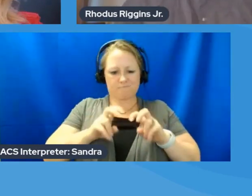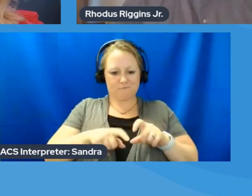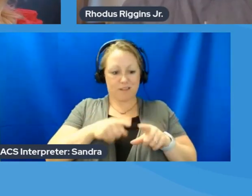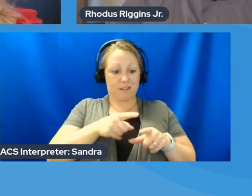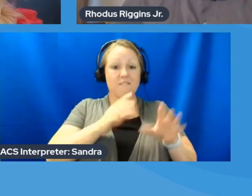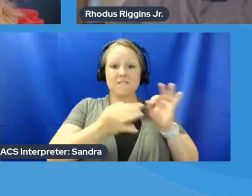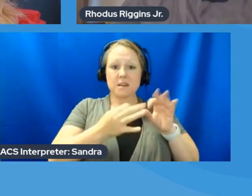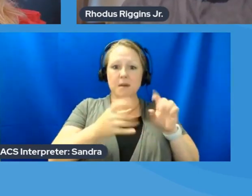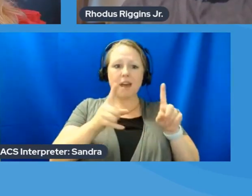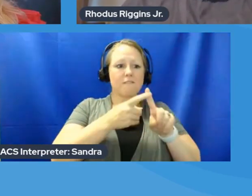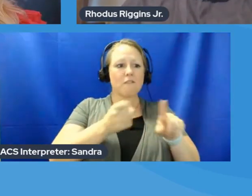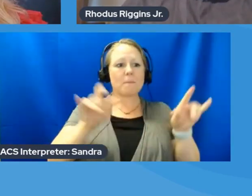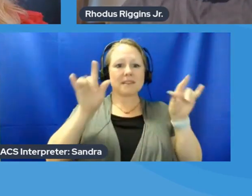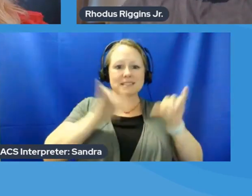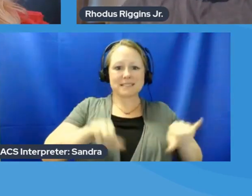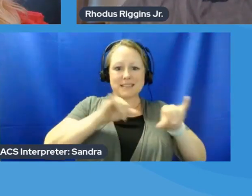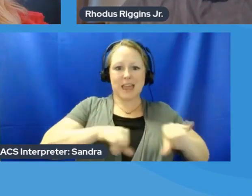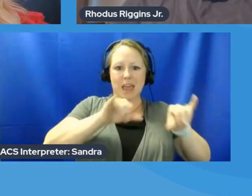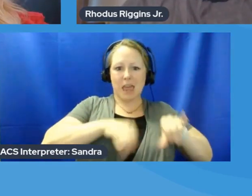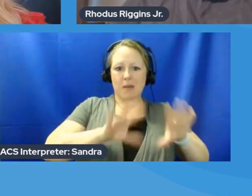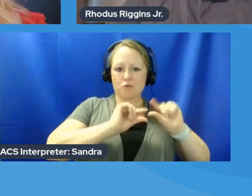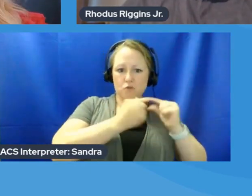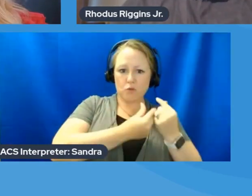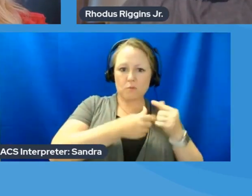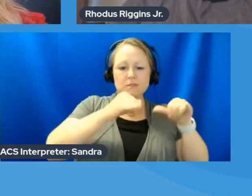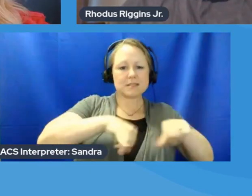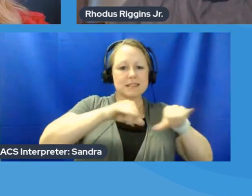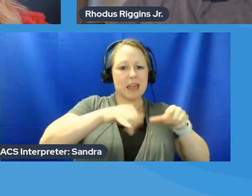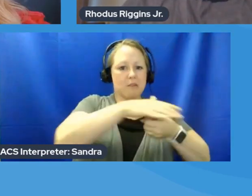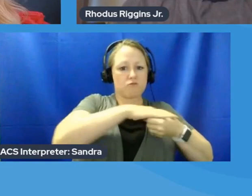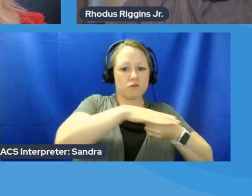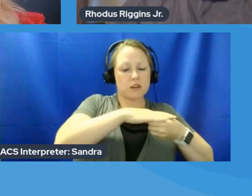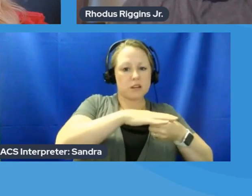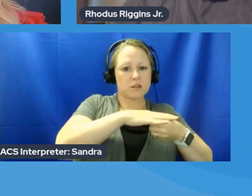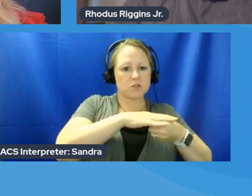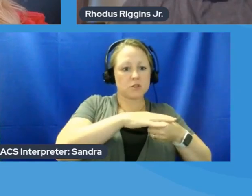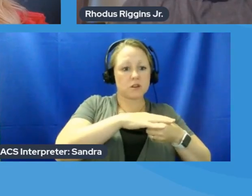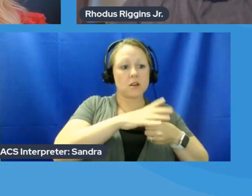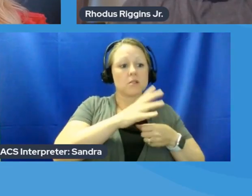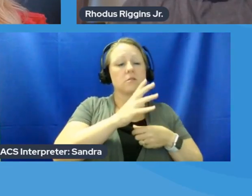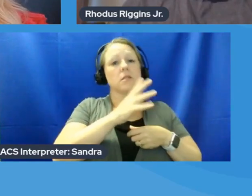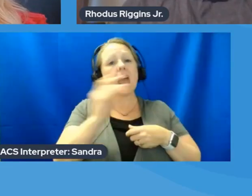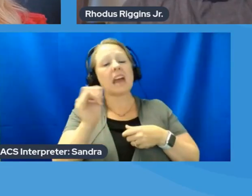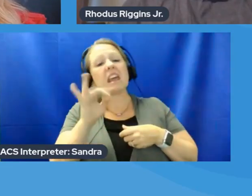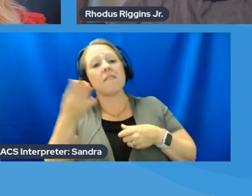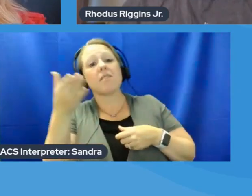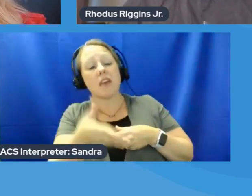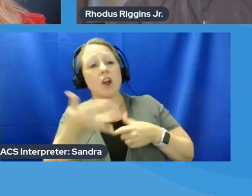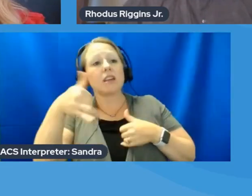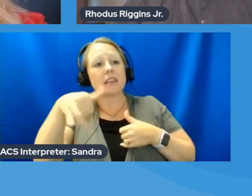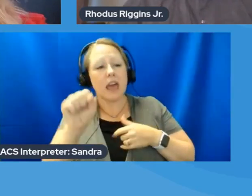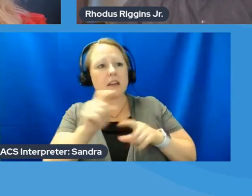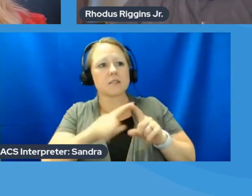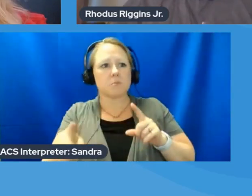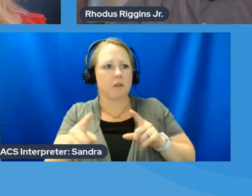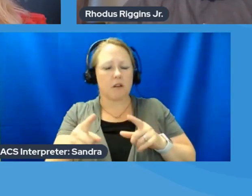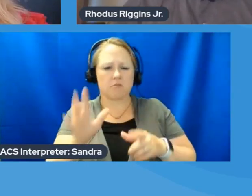which voices are not represented in that feedback, even when they did participate in the TA support. So why didn't we hear from them?